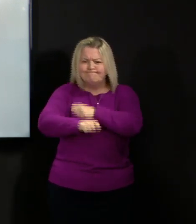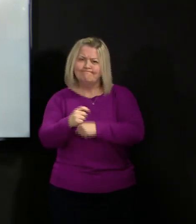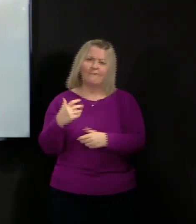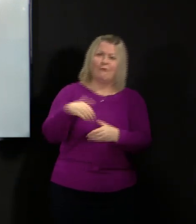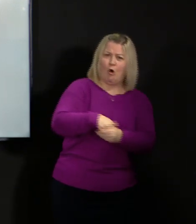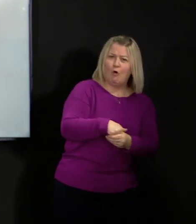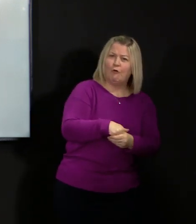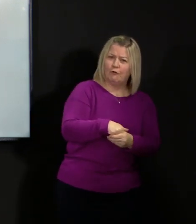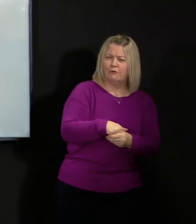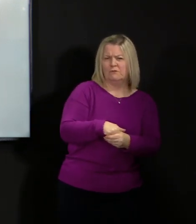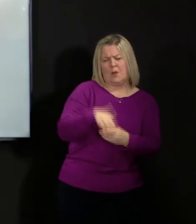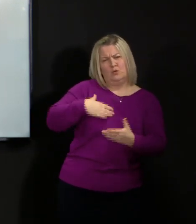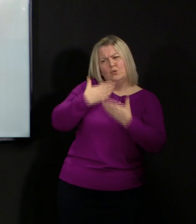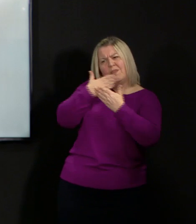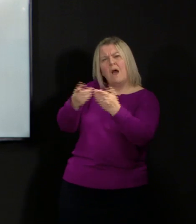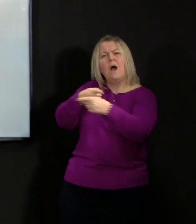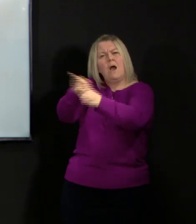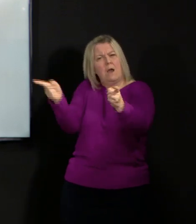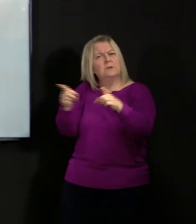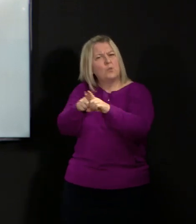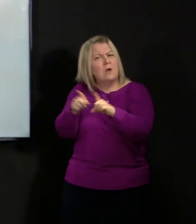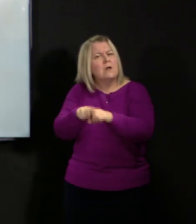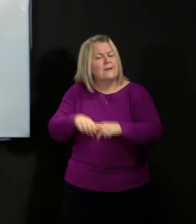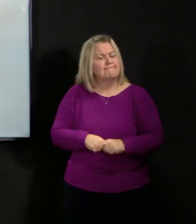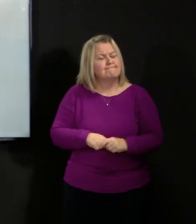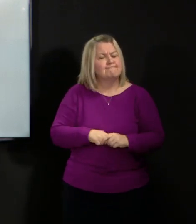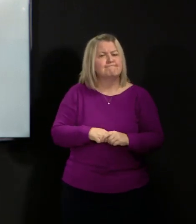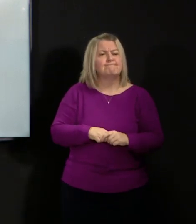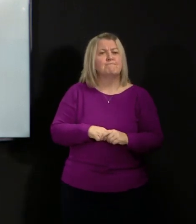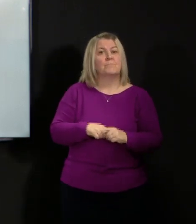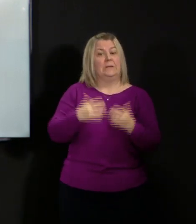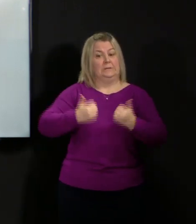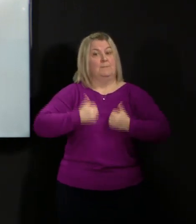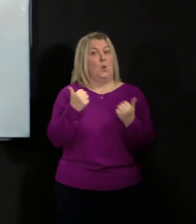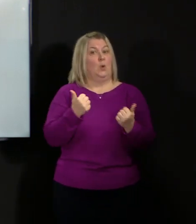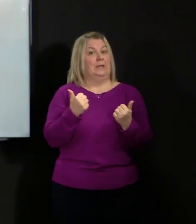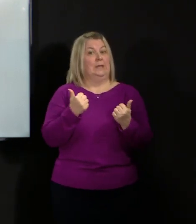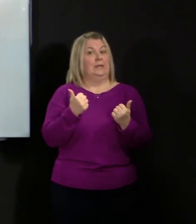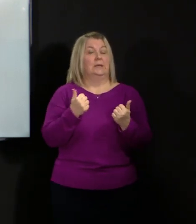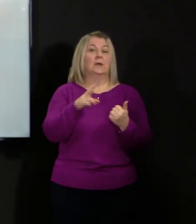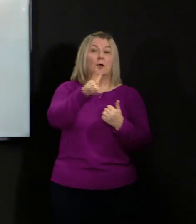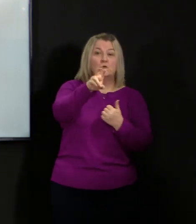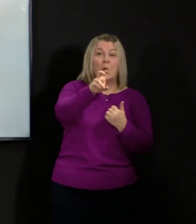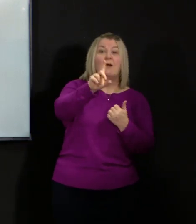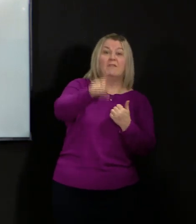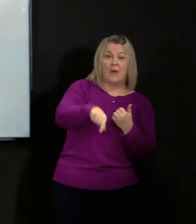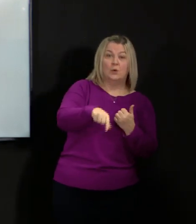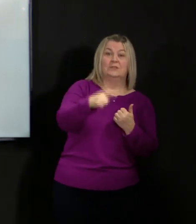National Health Service and to social care. As of this morning 12,725